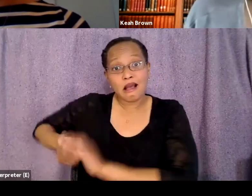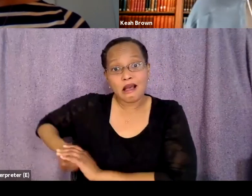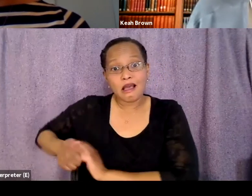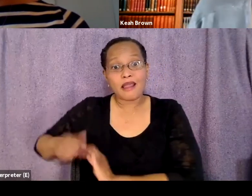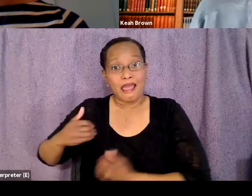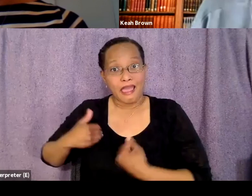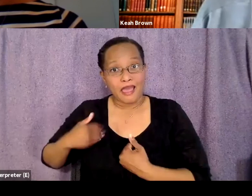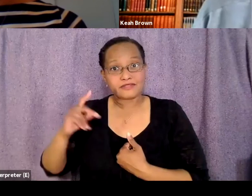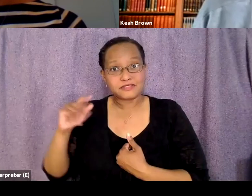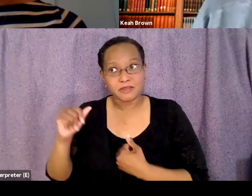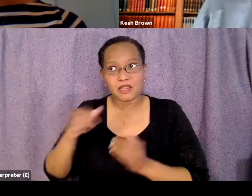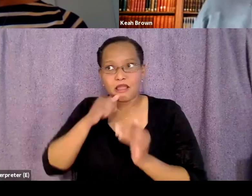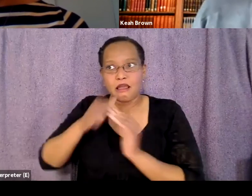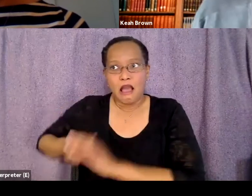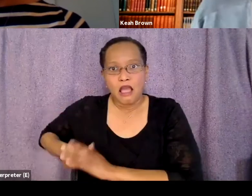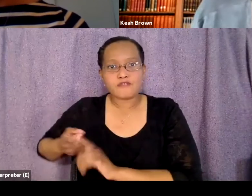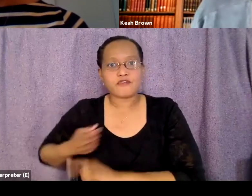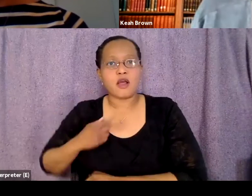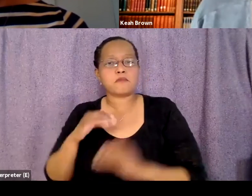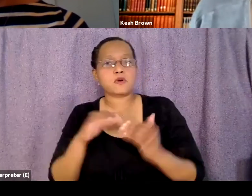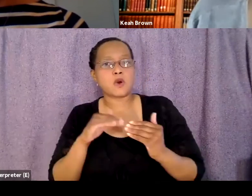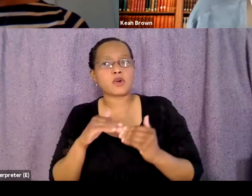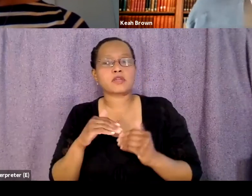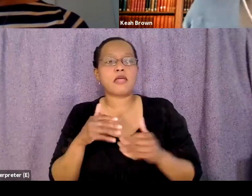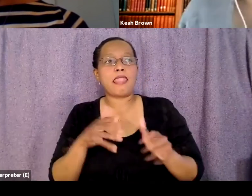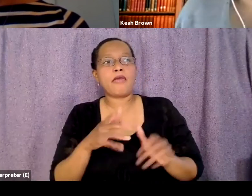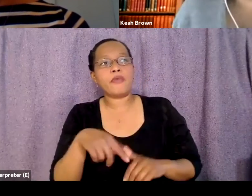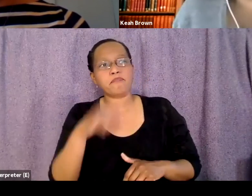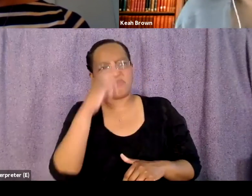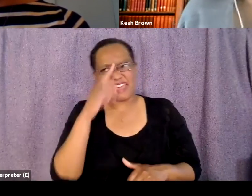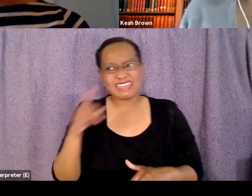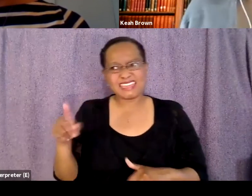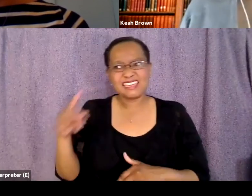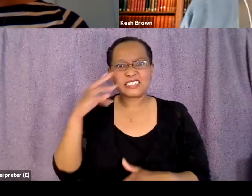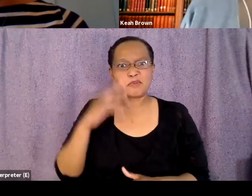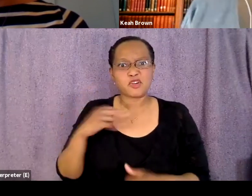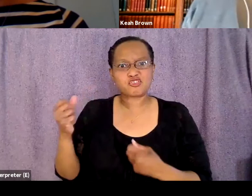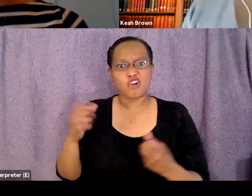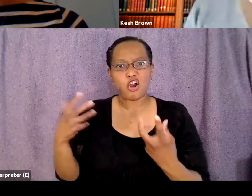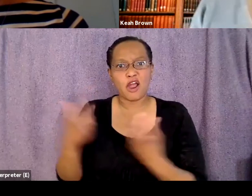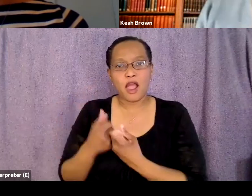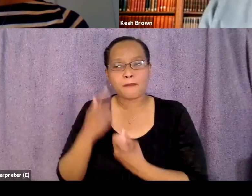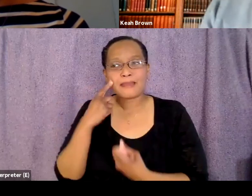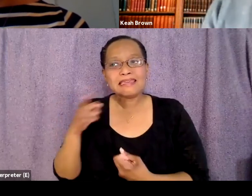think that he got into a car accident, because. Keah Brown: he's not you're comfortable with himself, and so, for me, that was the thing